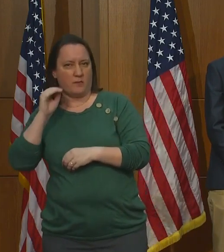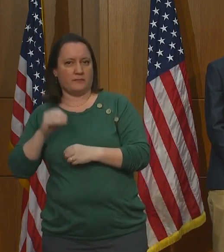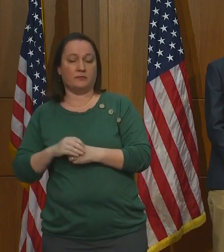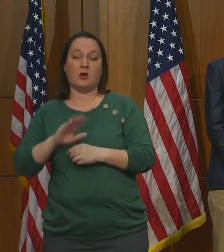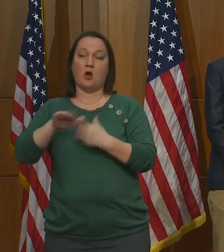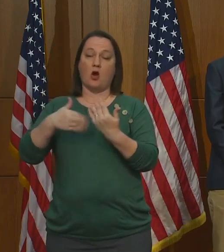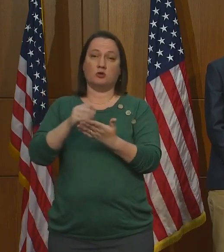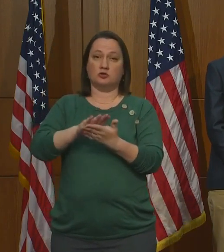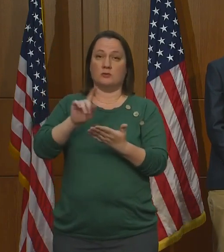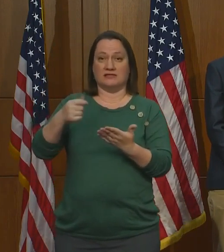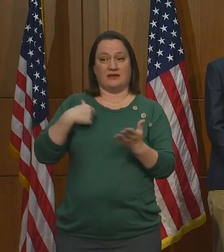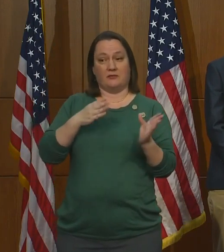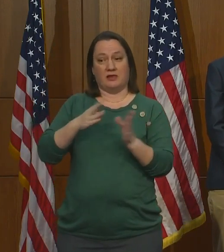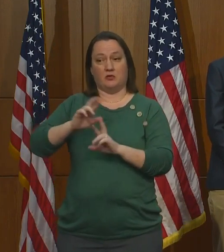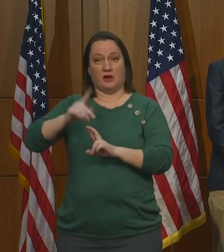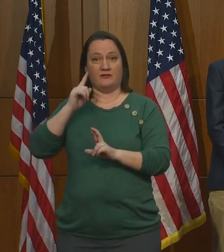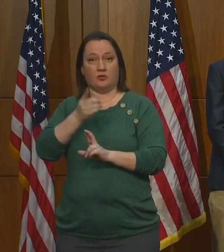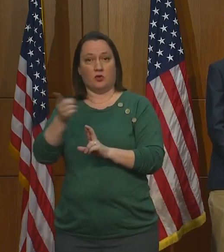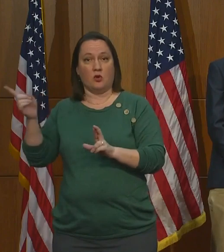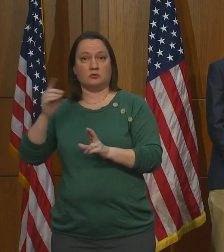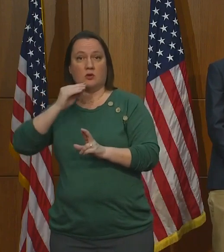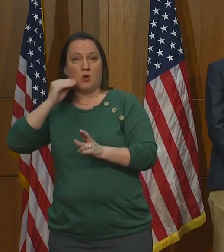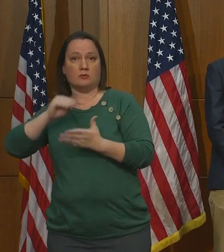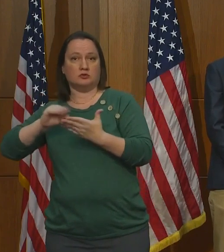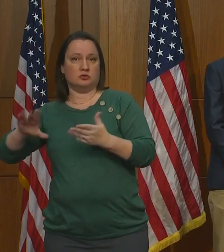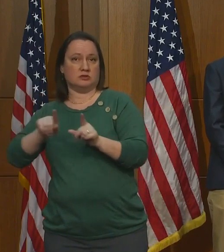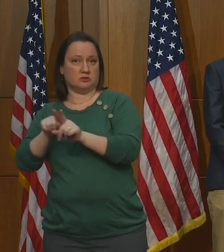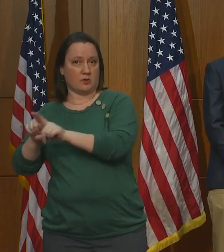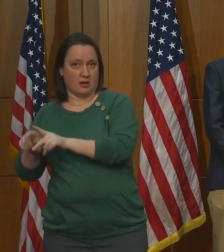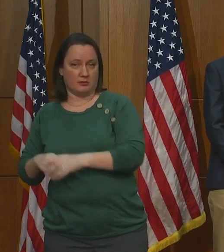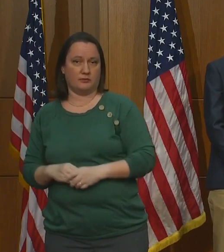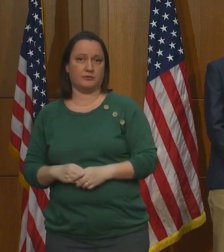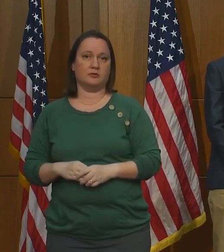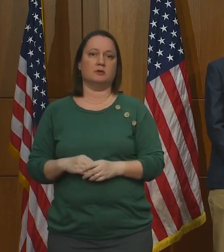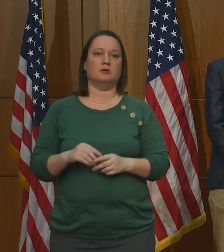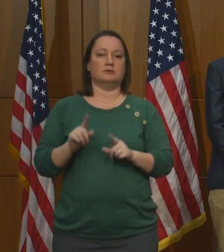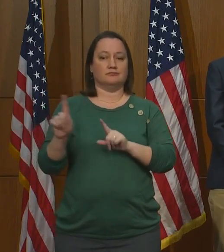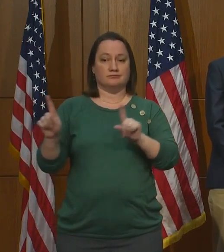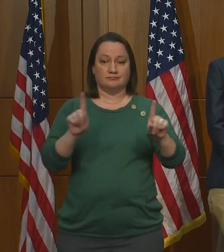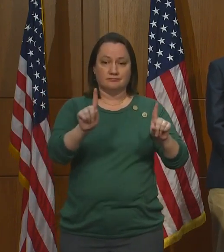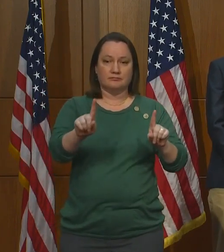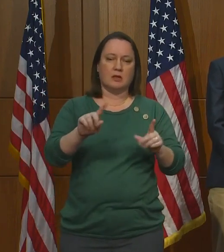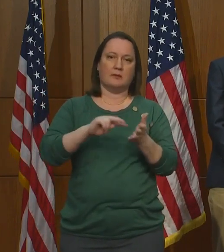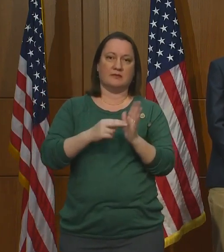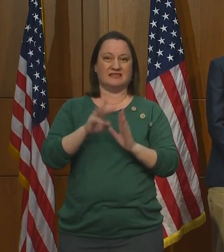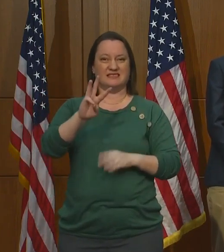ARE SAFER AT. SO ALL SCHOOLS HAVE PLAN FOR THOSE STUDENTS AND STAFF AS WELL. THE PHYSICAL